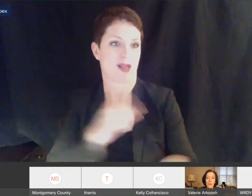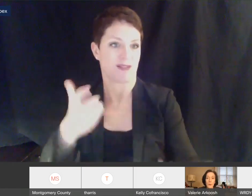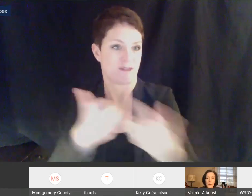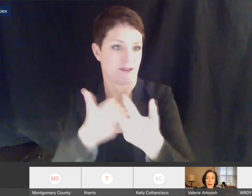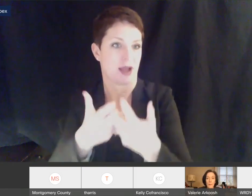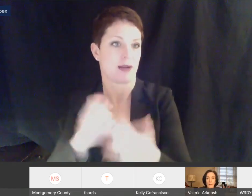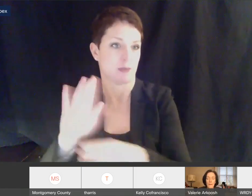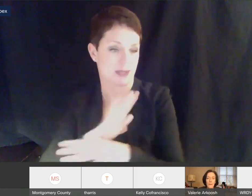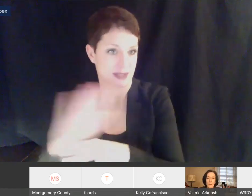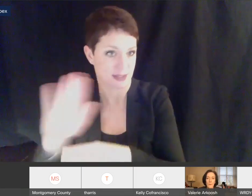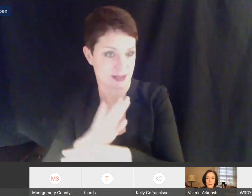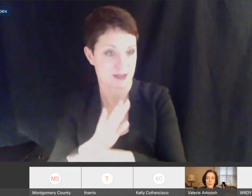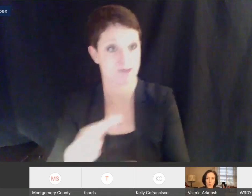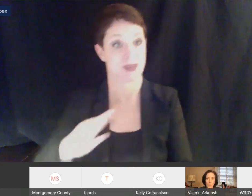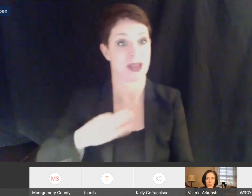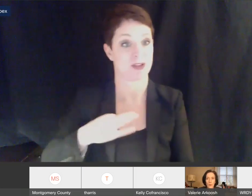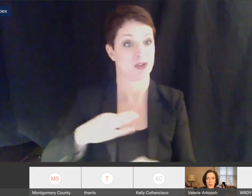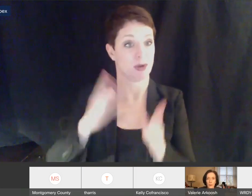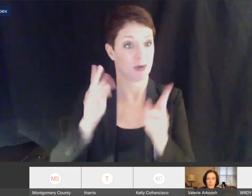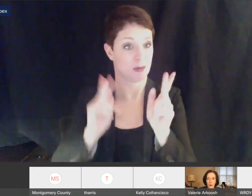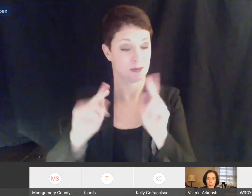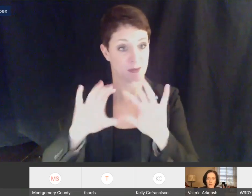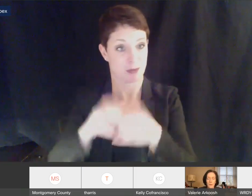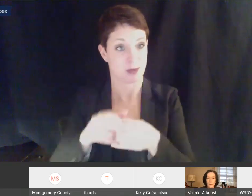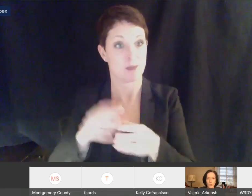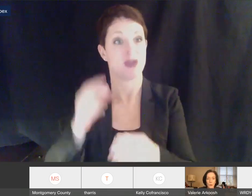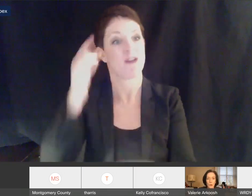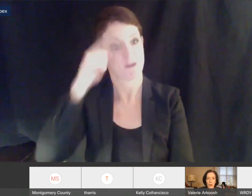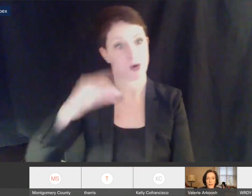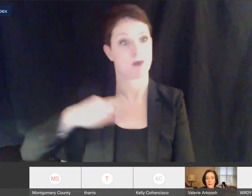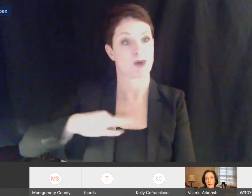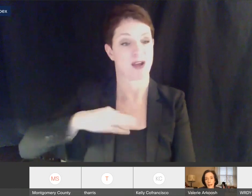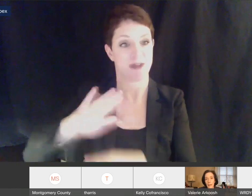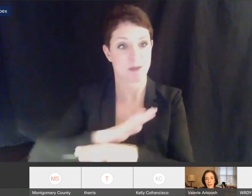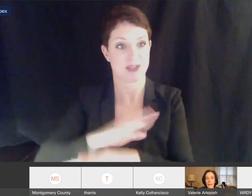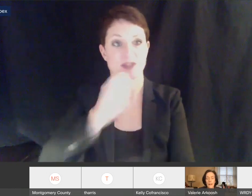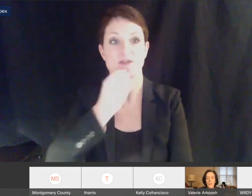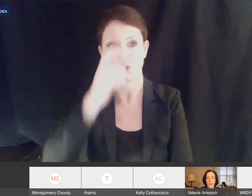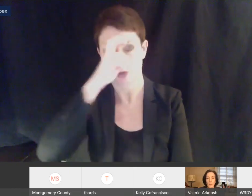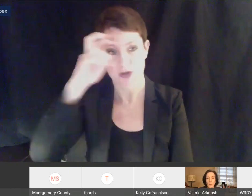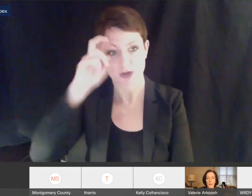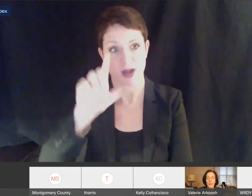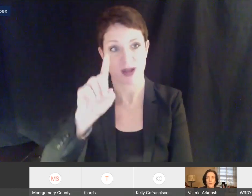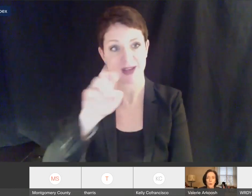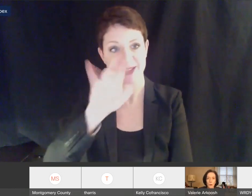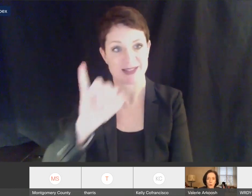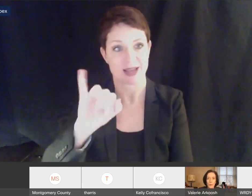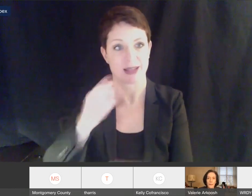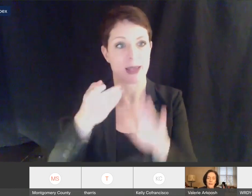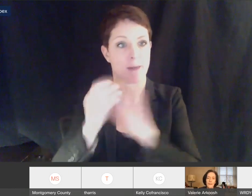Eligible applicants must be a for-profit restaurant, food truck, deli, bakery, brewery,